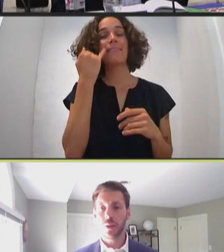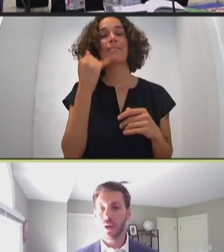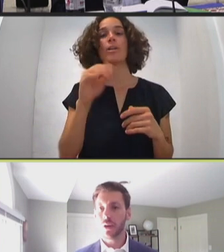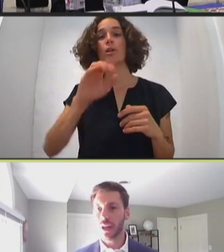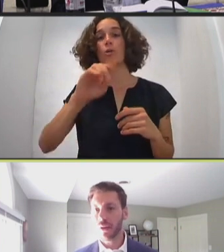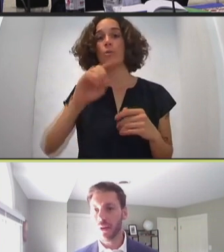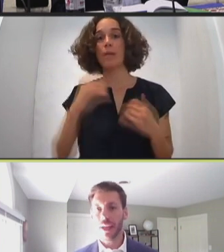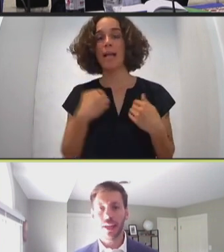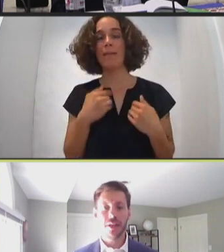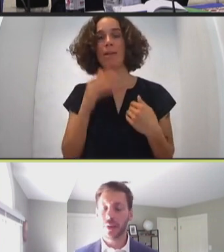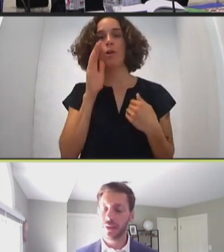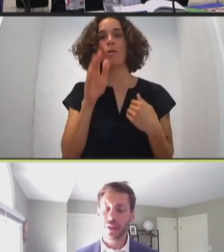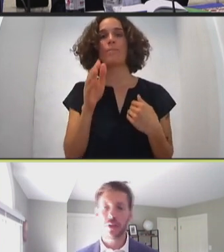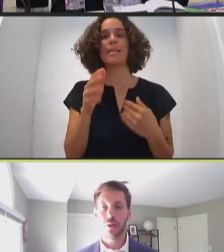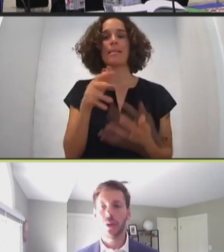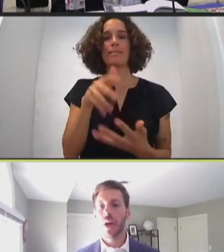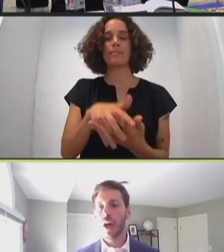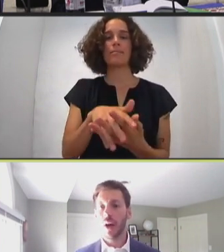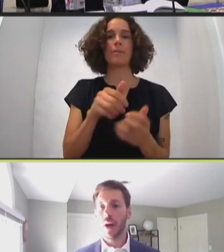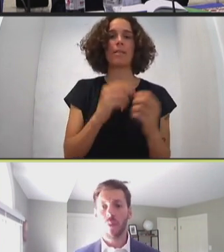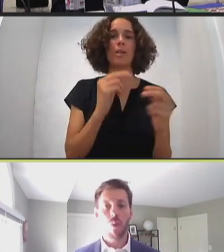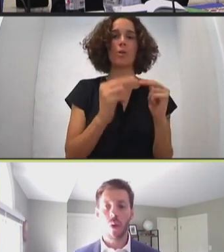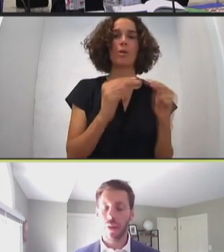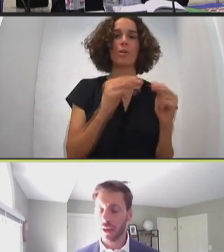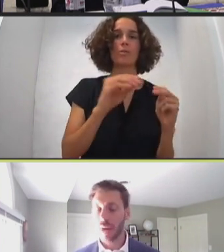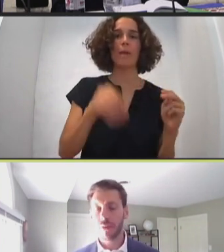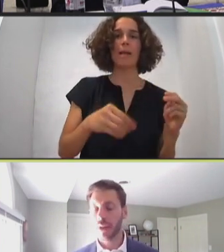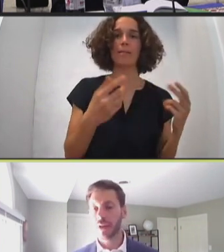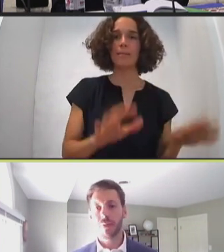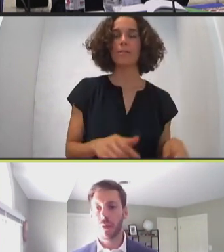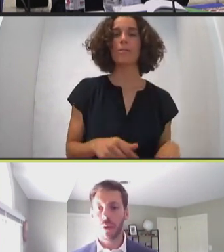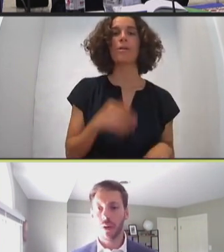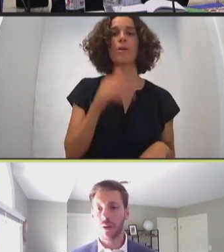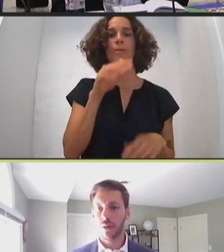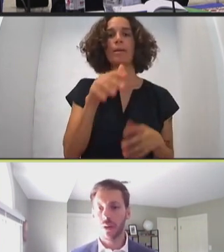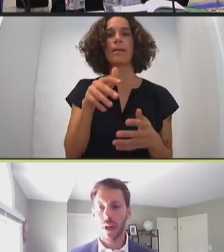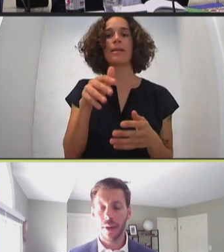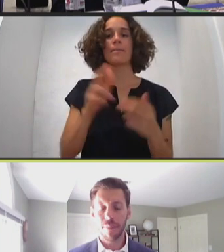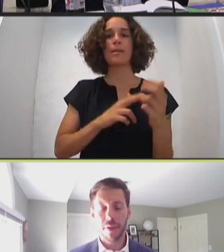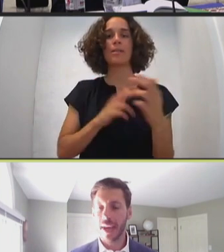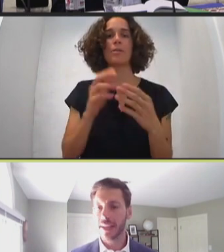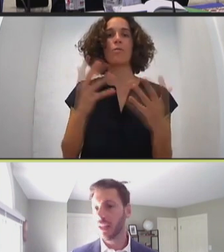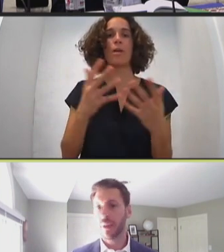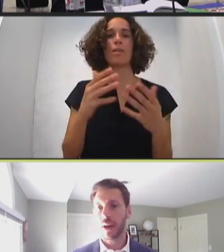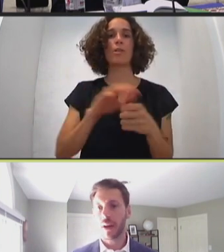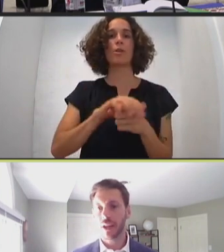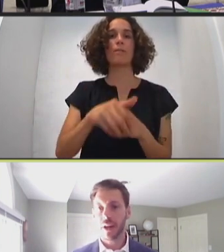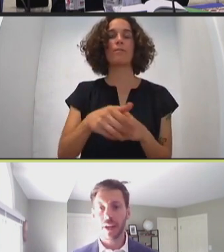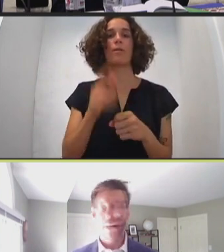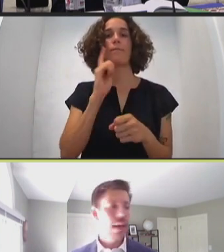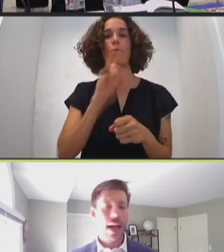a negotiated rate. It is built into what the coverage for the vaccine without cost sharing.